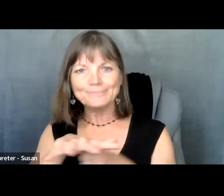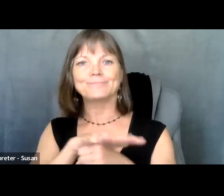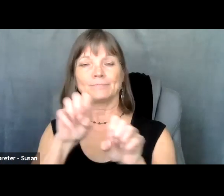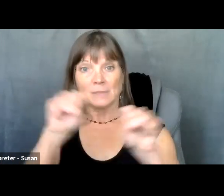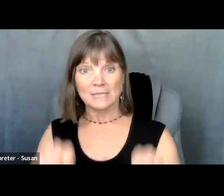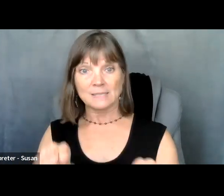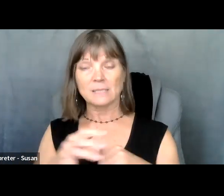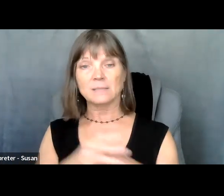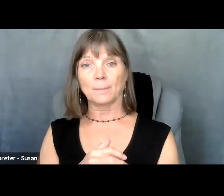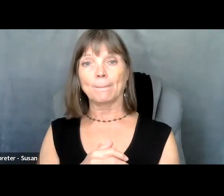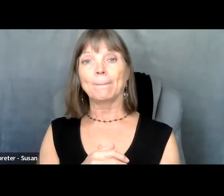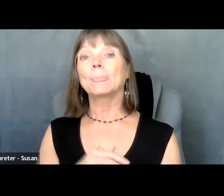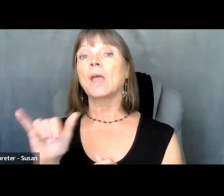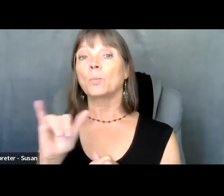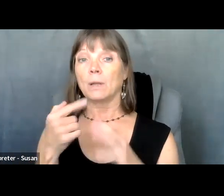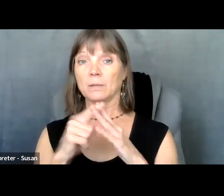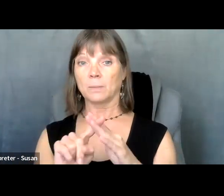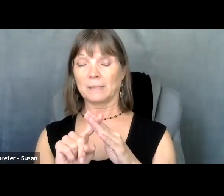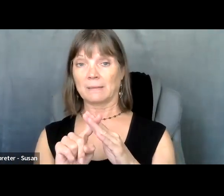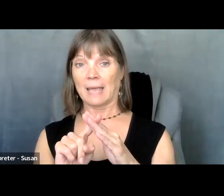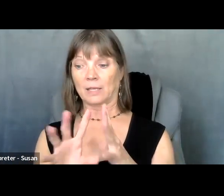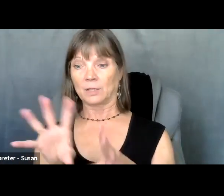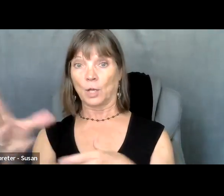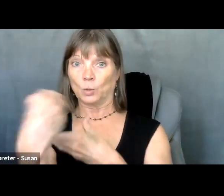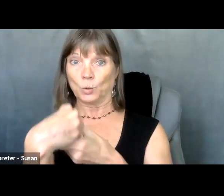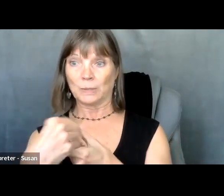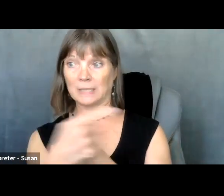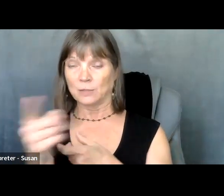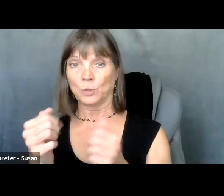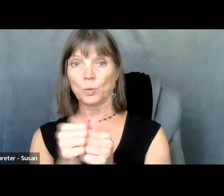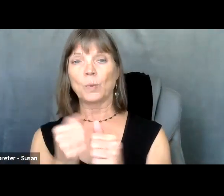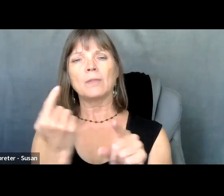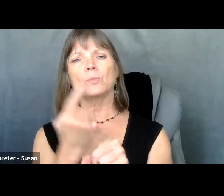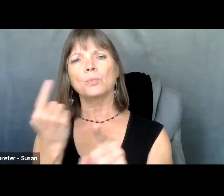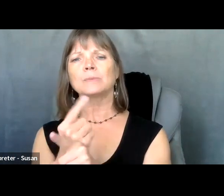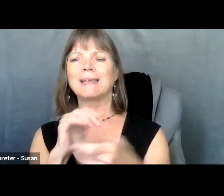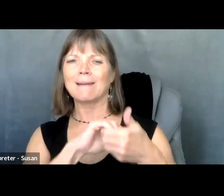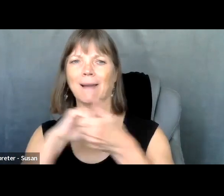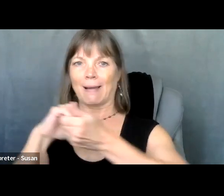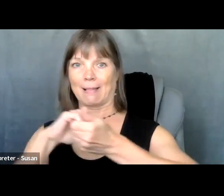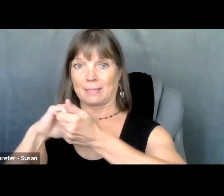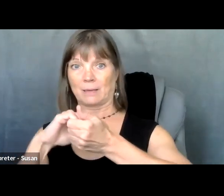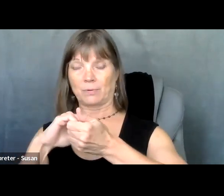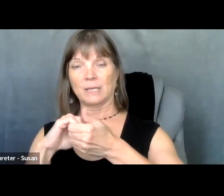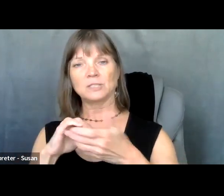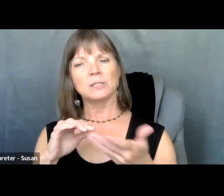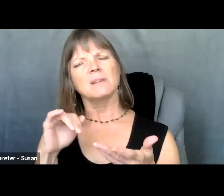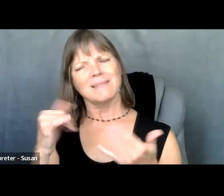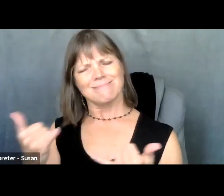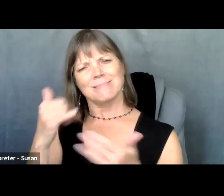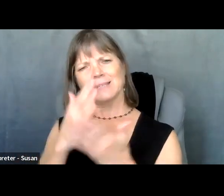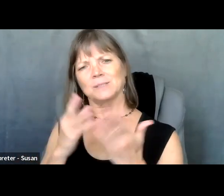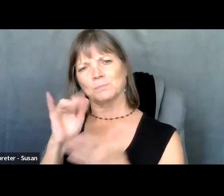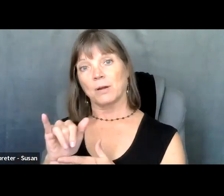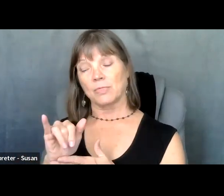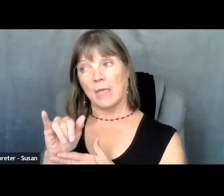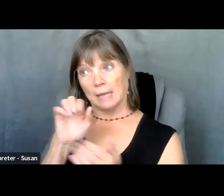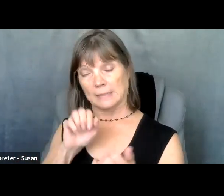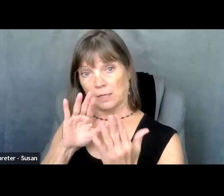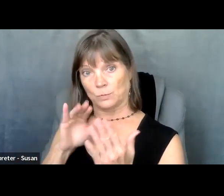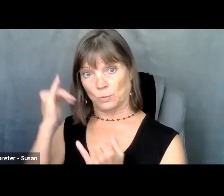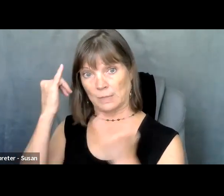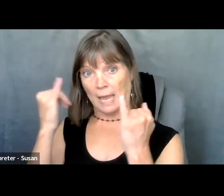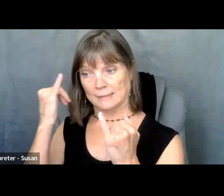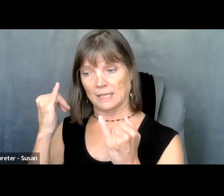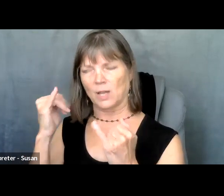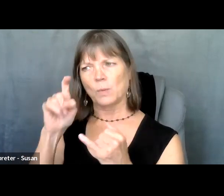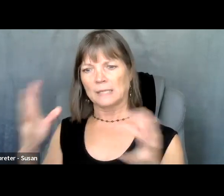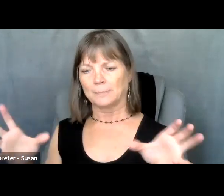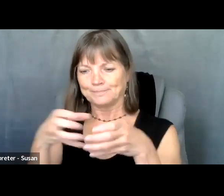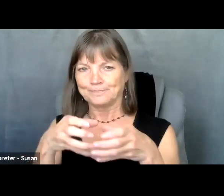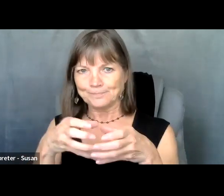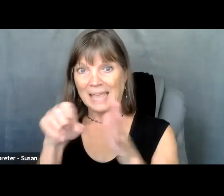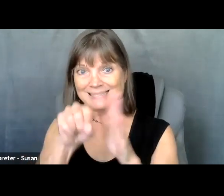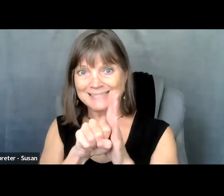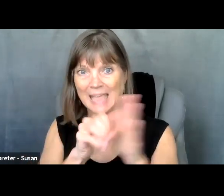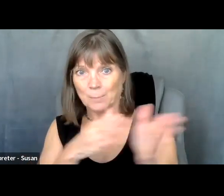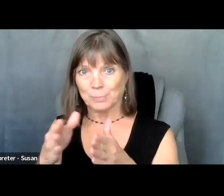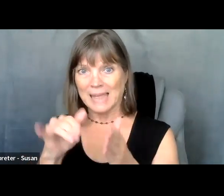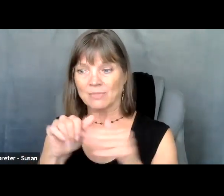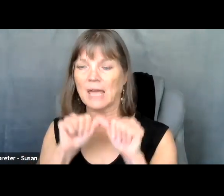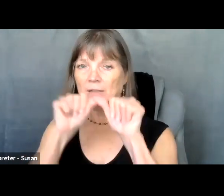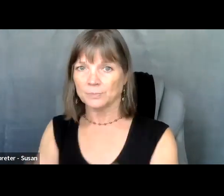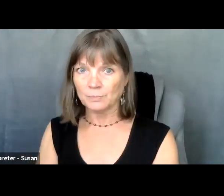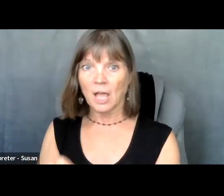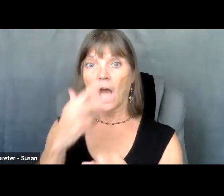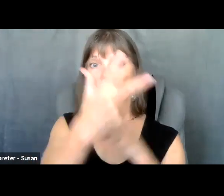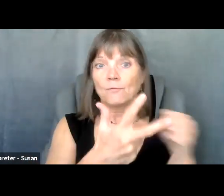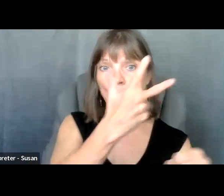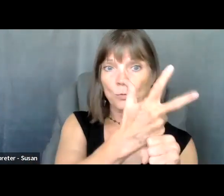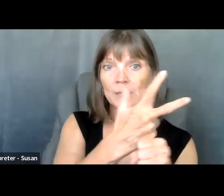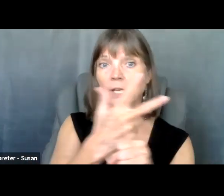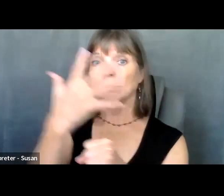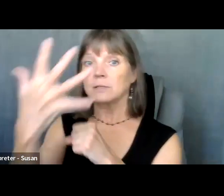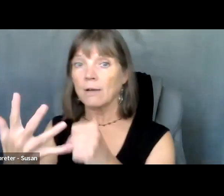Kelly Crosbie (she/her): we have also started to engage you all in routine collaboration. So this is part of that introducing this idea for you that we need to put together a State plan that lasts for three years. That's for five years. That is transparent, that is measurable.